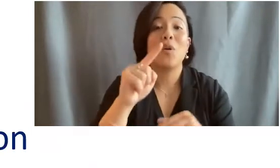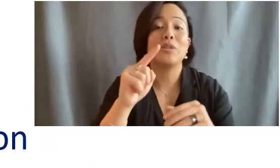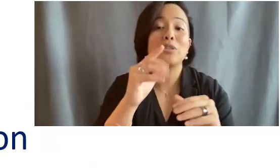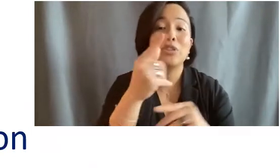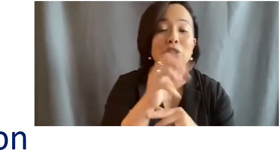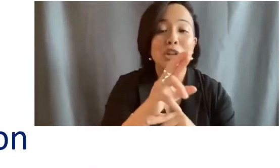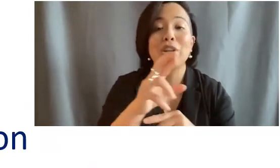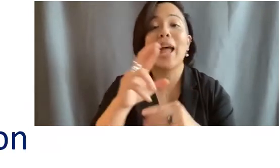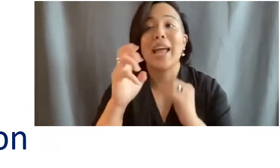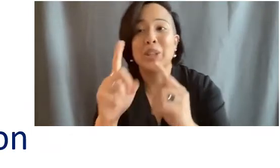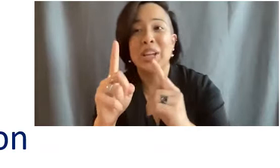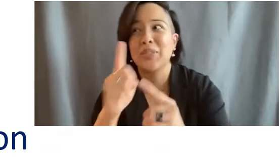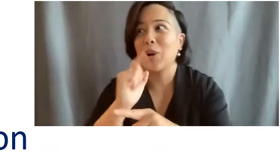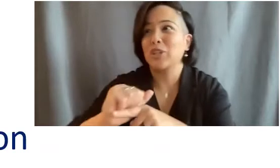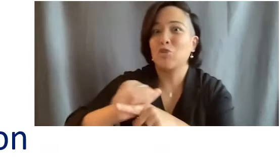this is a carpe diem moment and we all have our frustrations about methodology and how